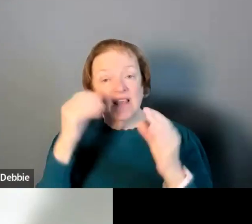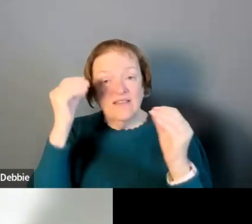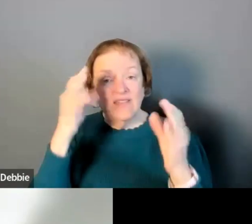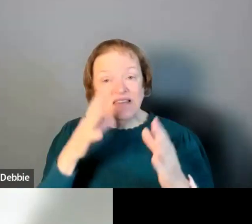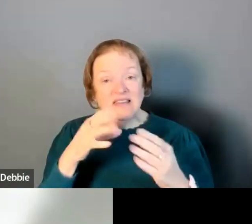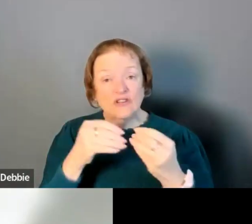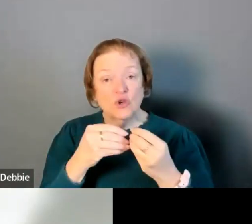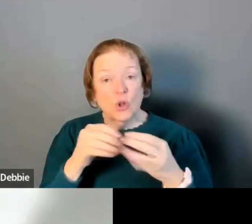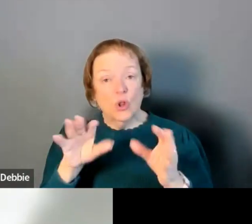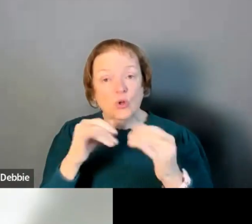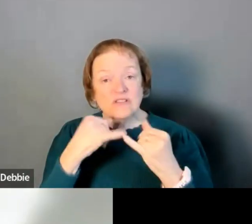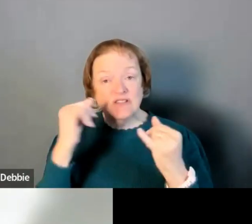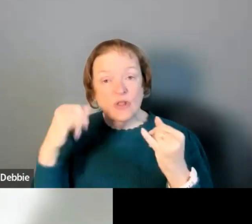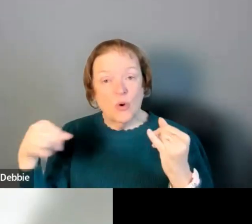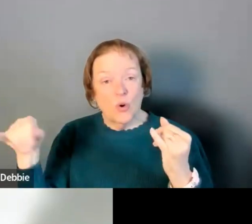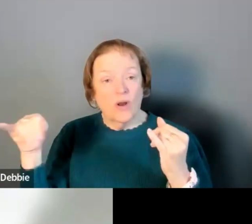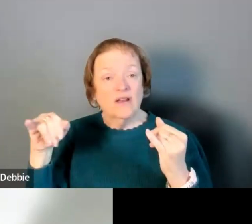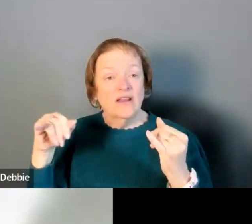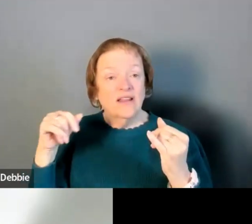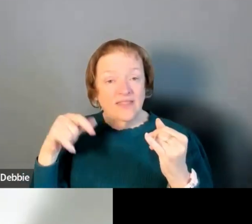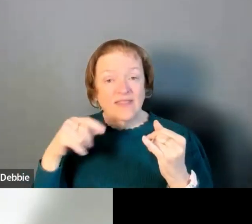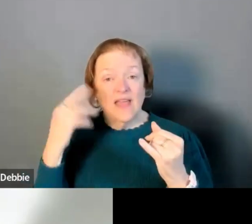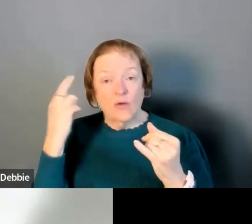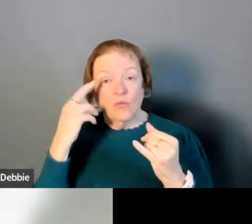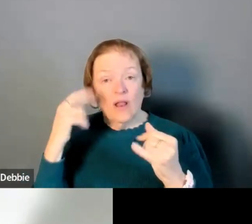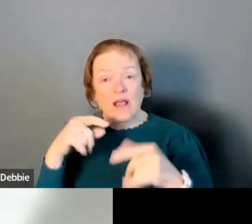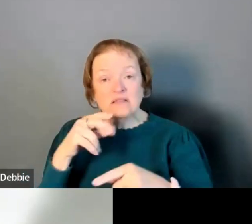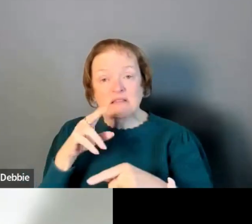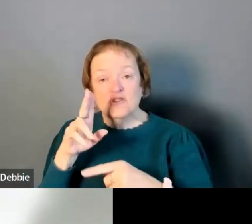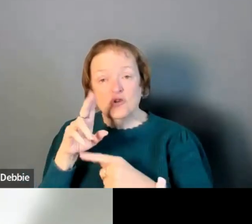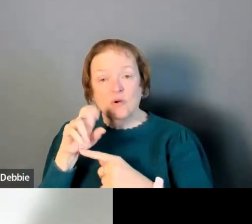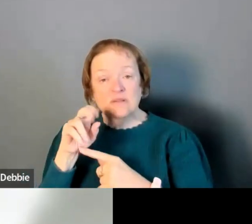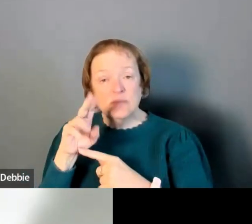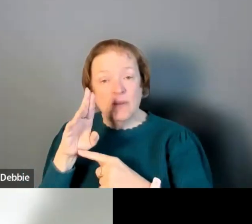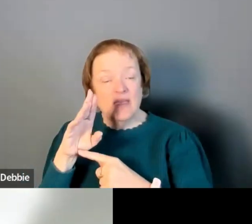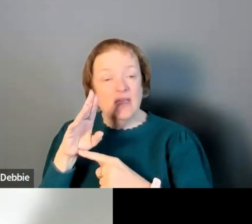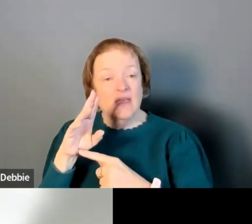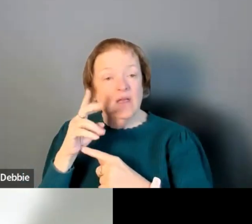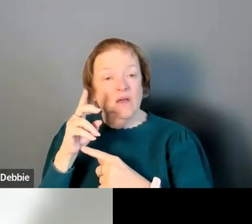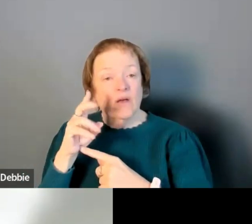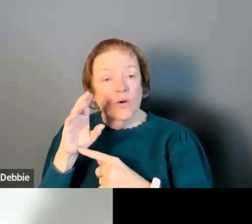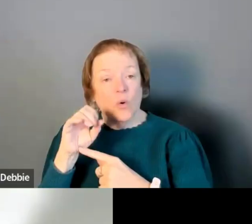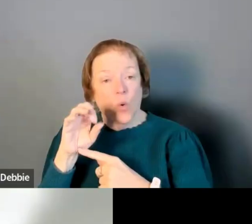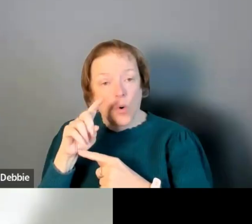They realize that this is a USB cord, and they go and they buy them a cord, or they find a cord that they had at home or in the classroom,